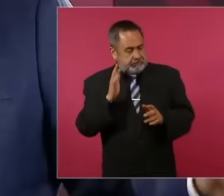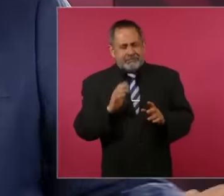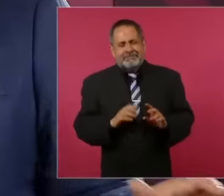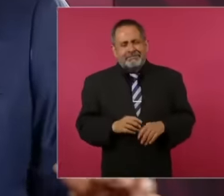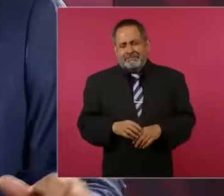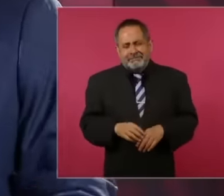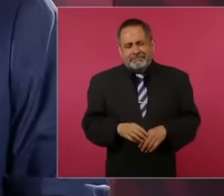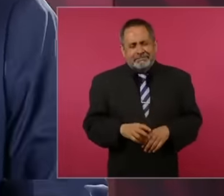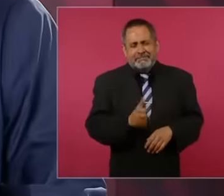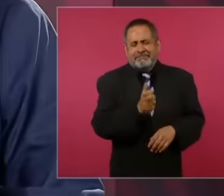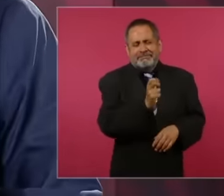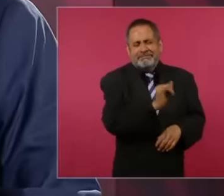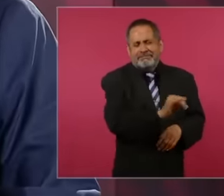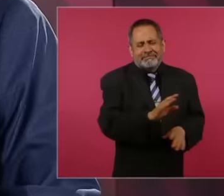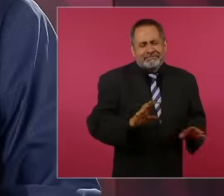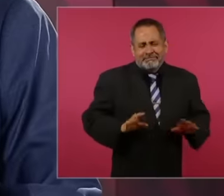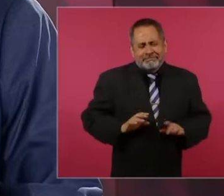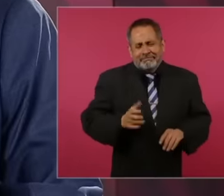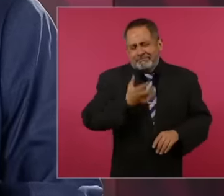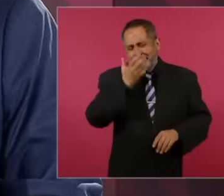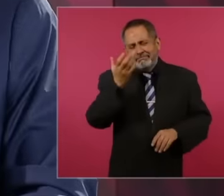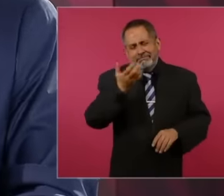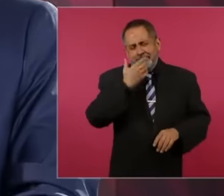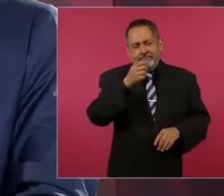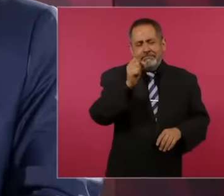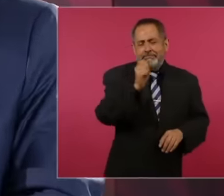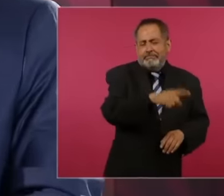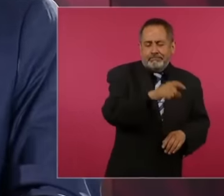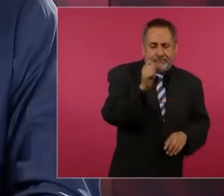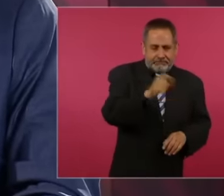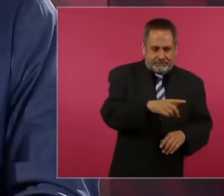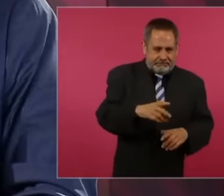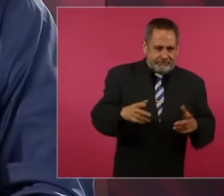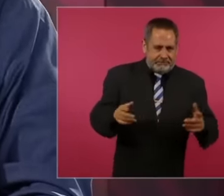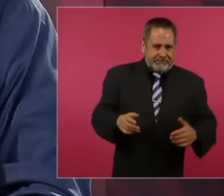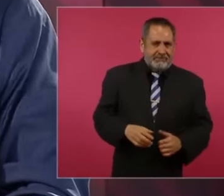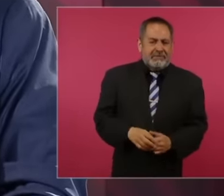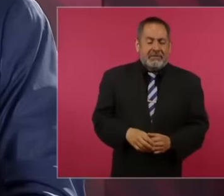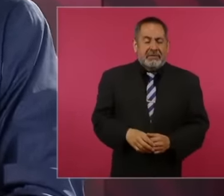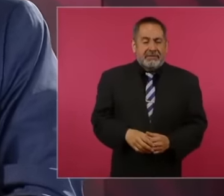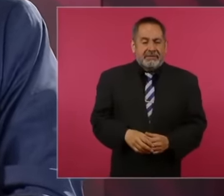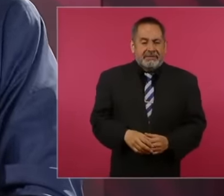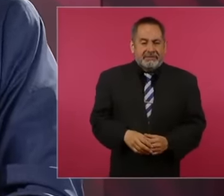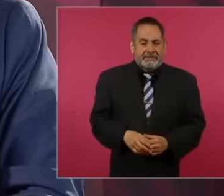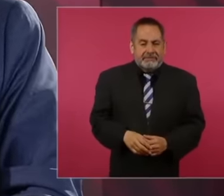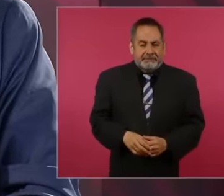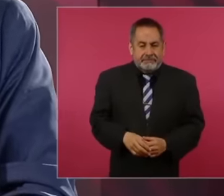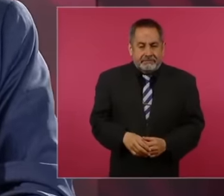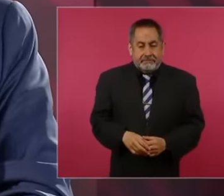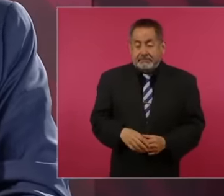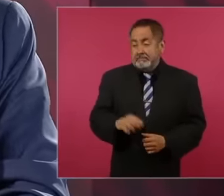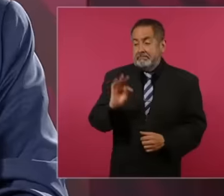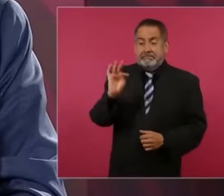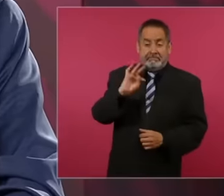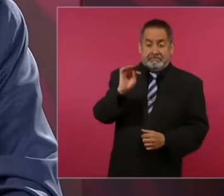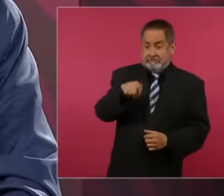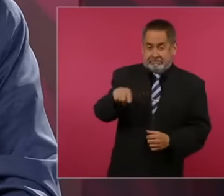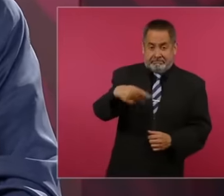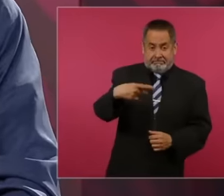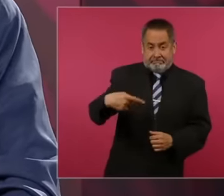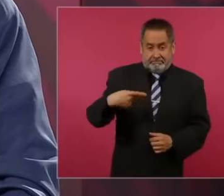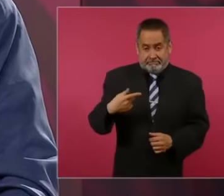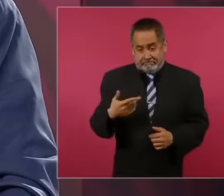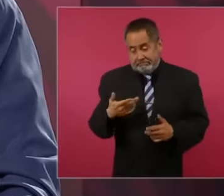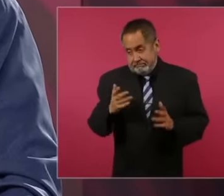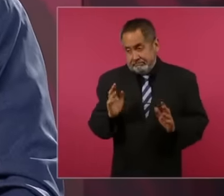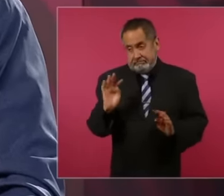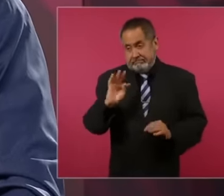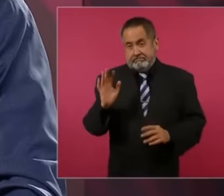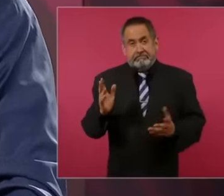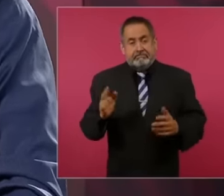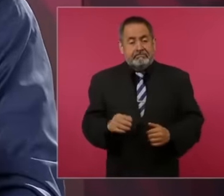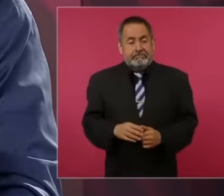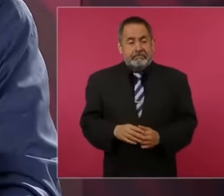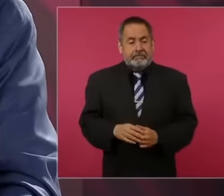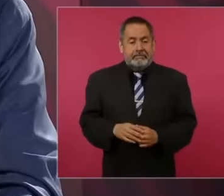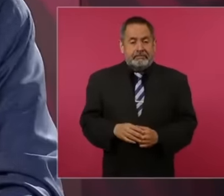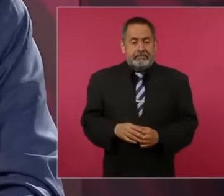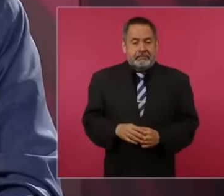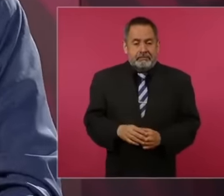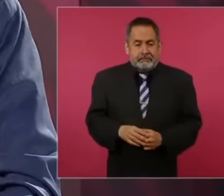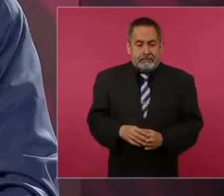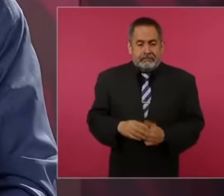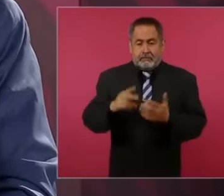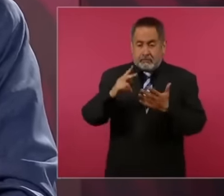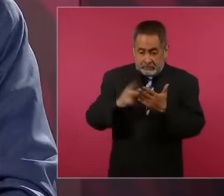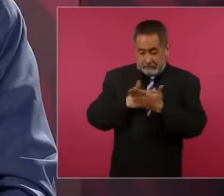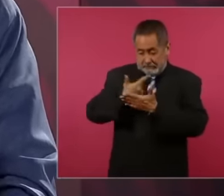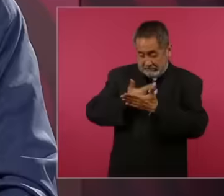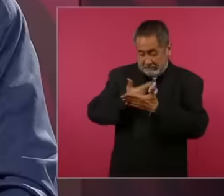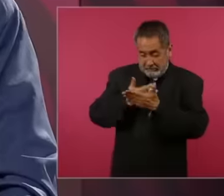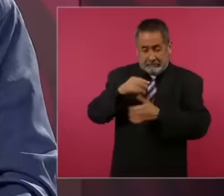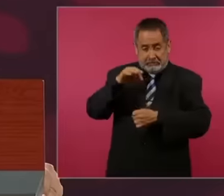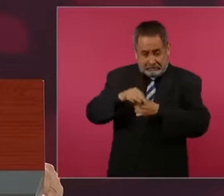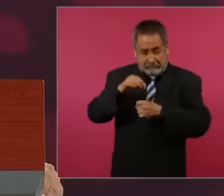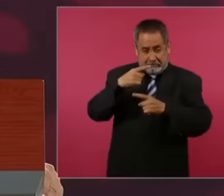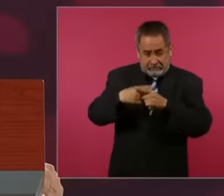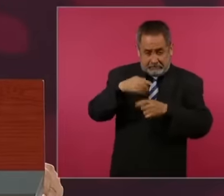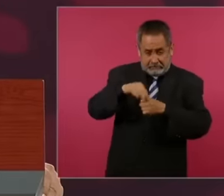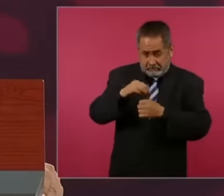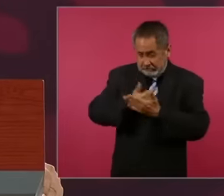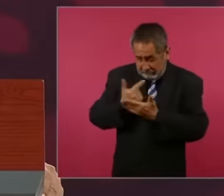behavior now they do ask me about counting the votes because